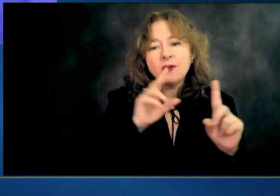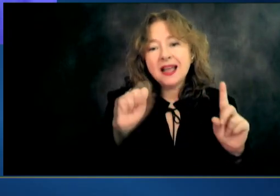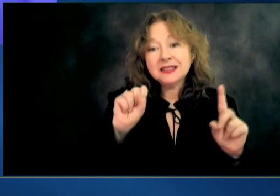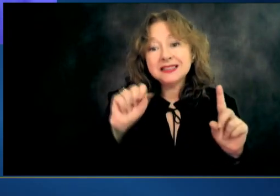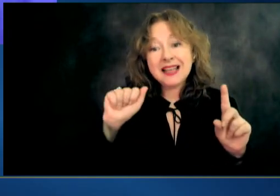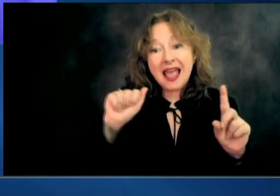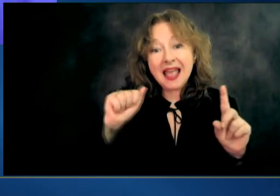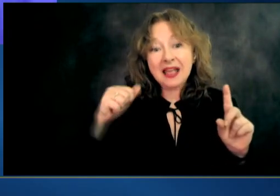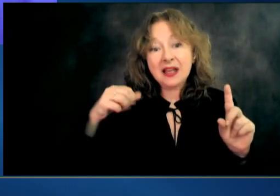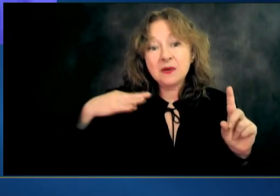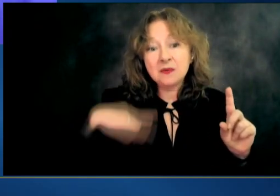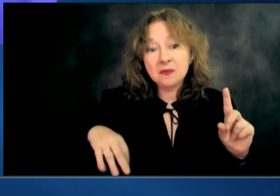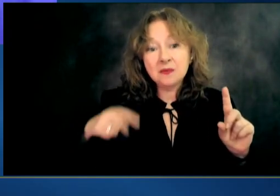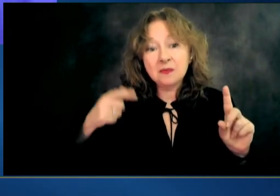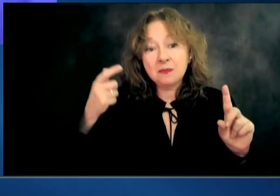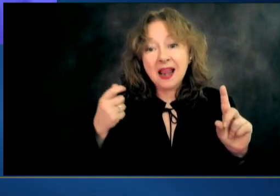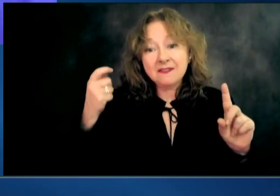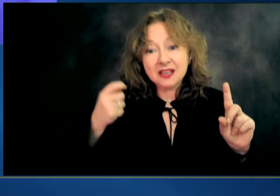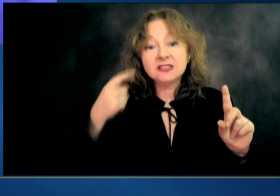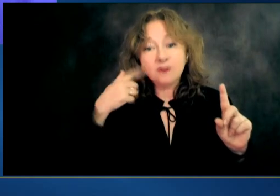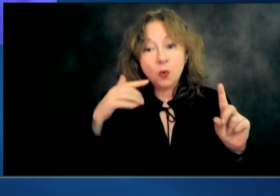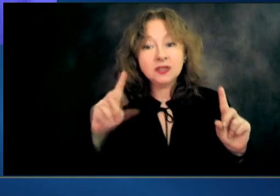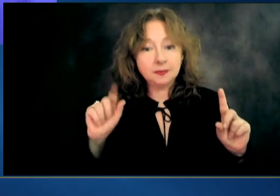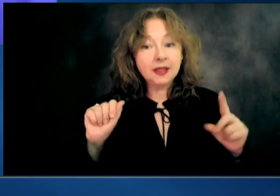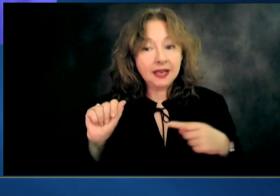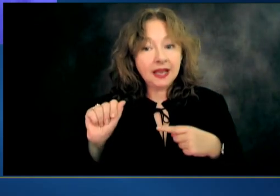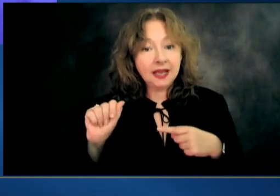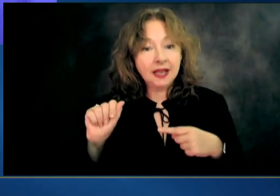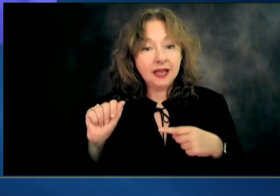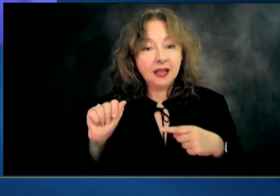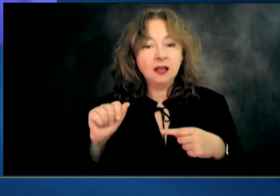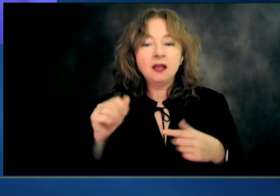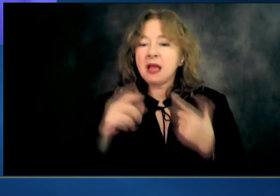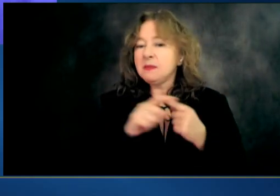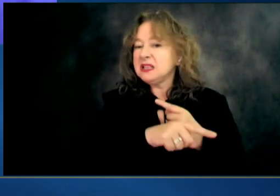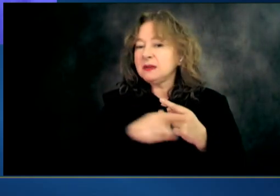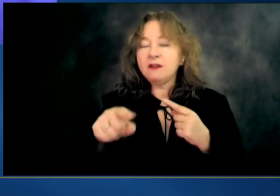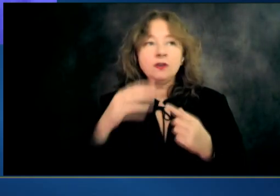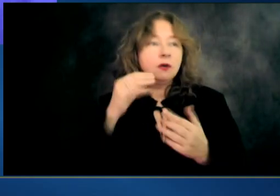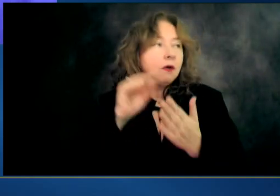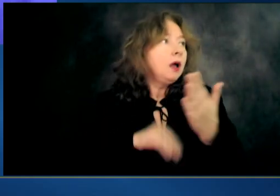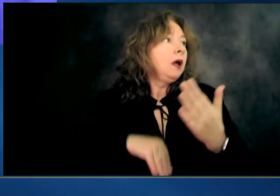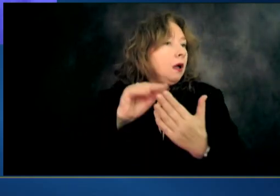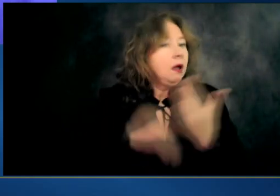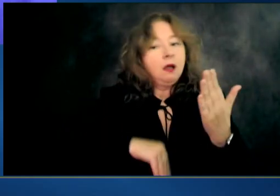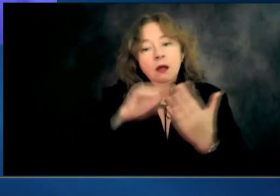for disability. Some of you have probably gone through this process. It is hell.